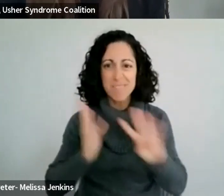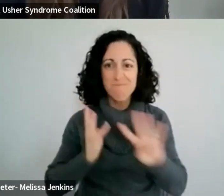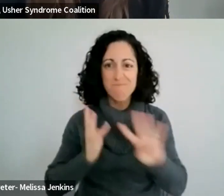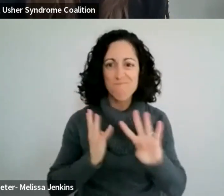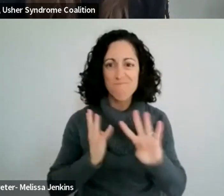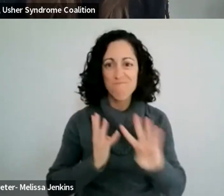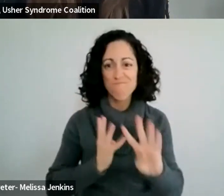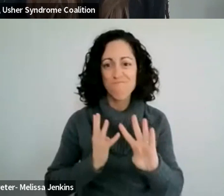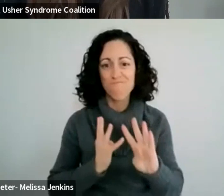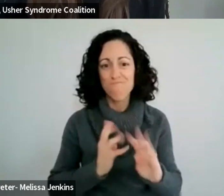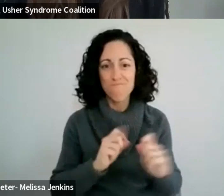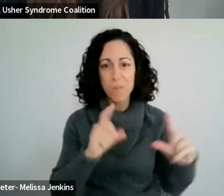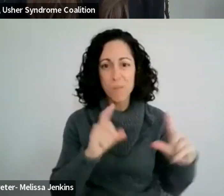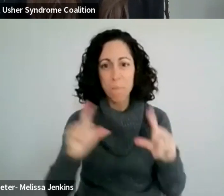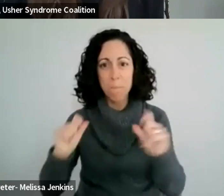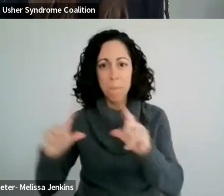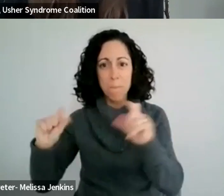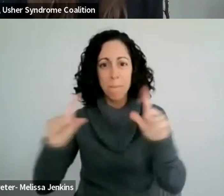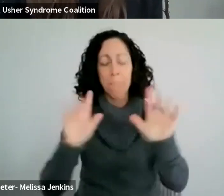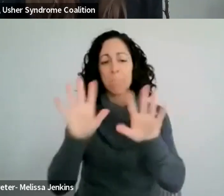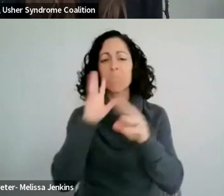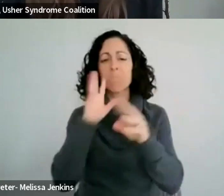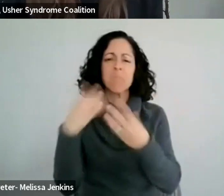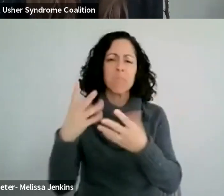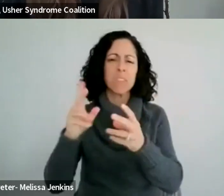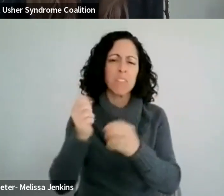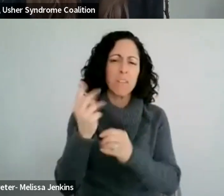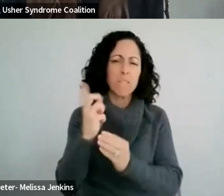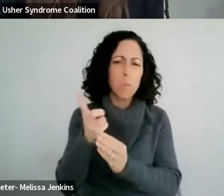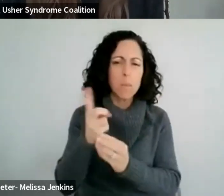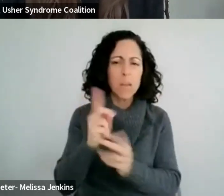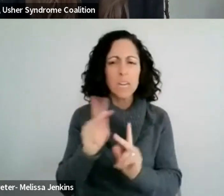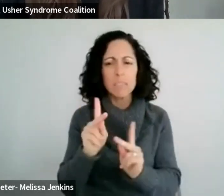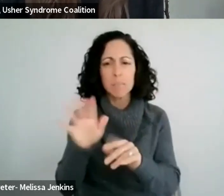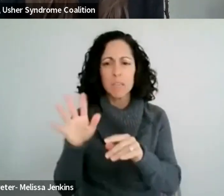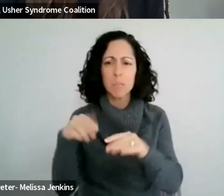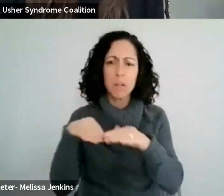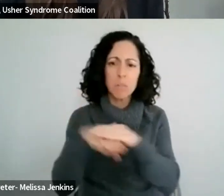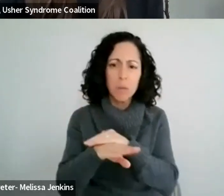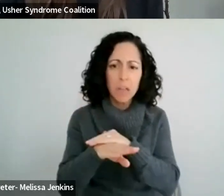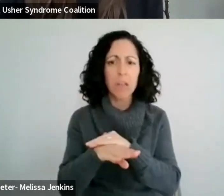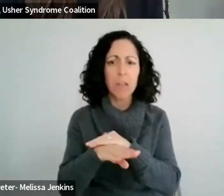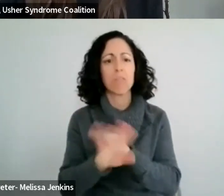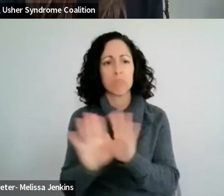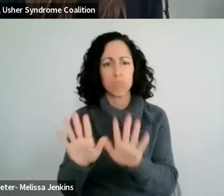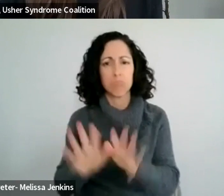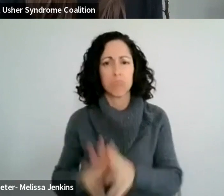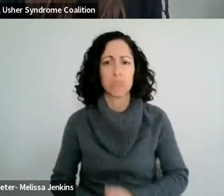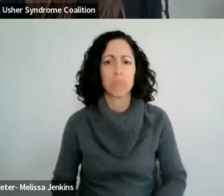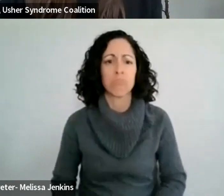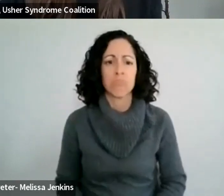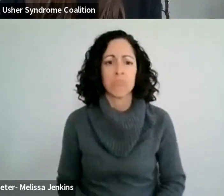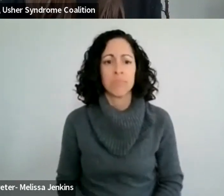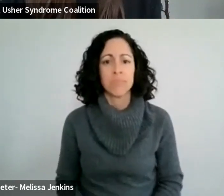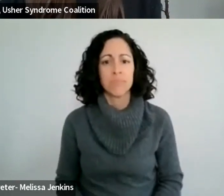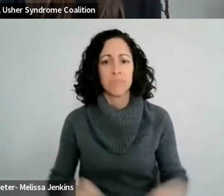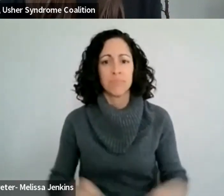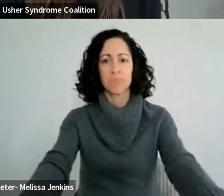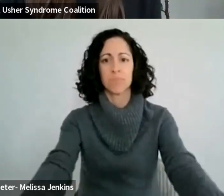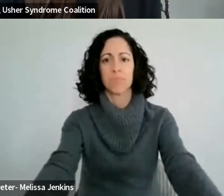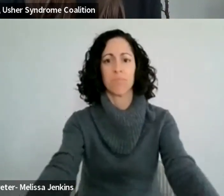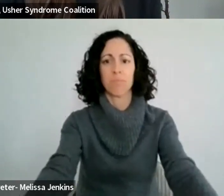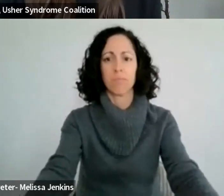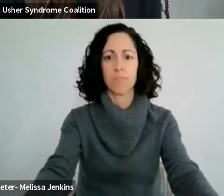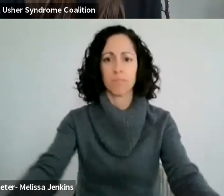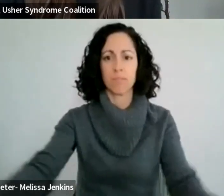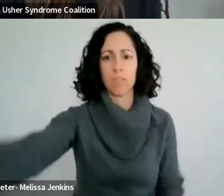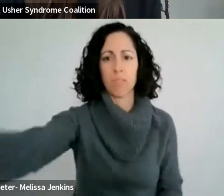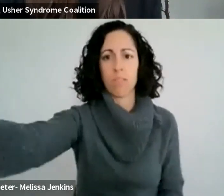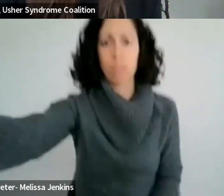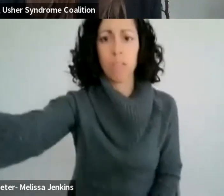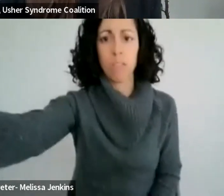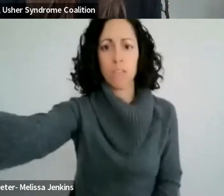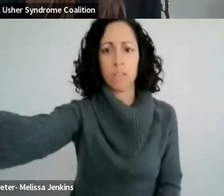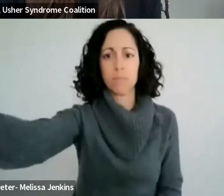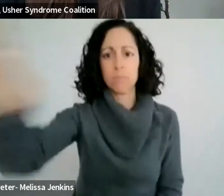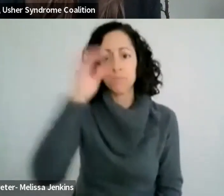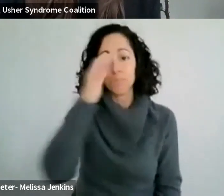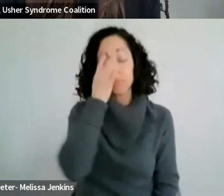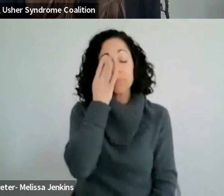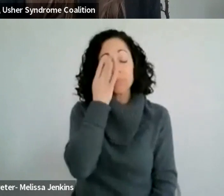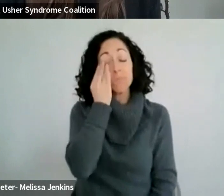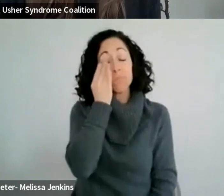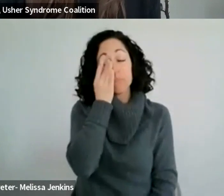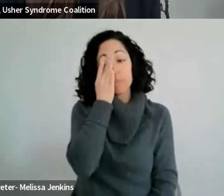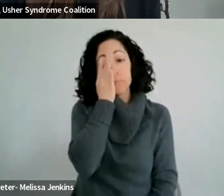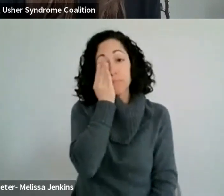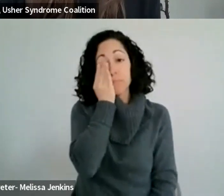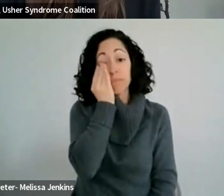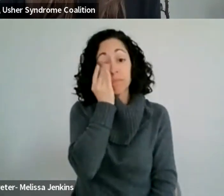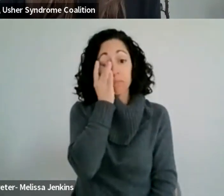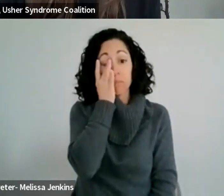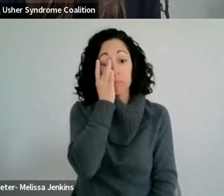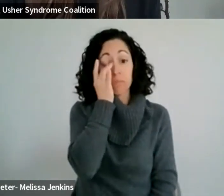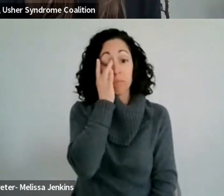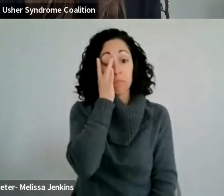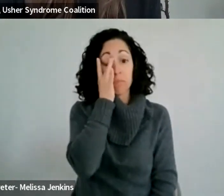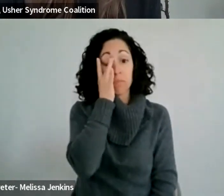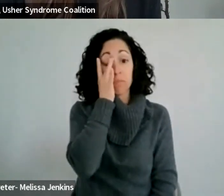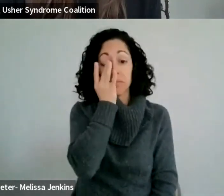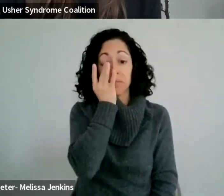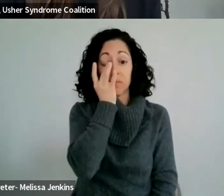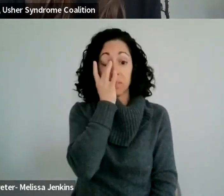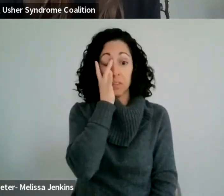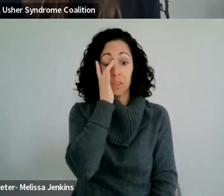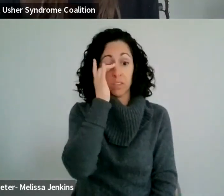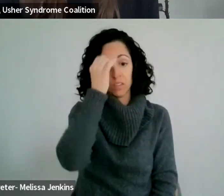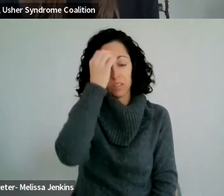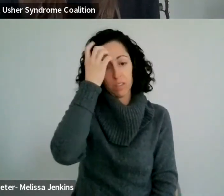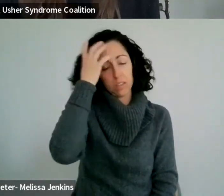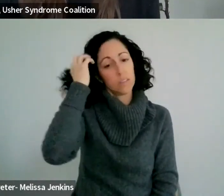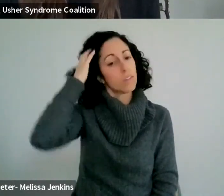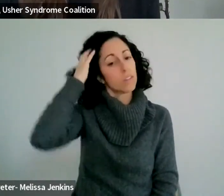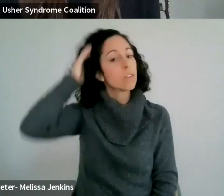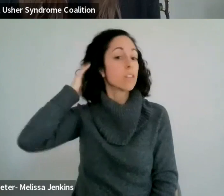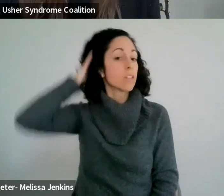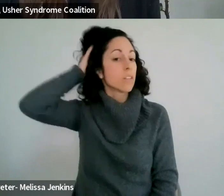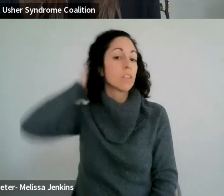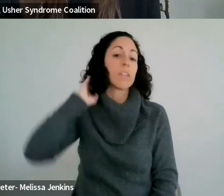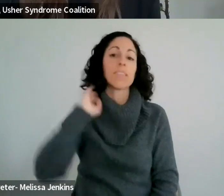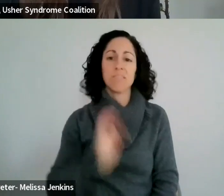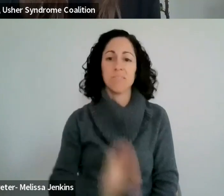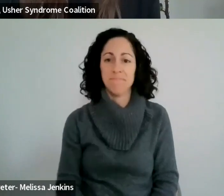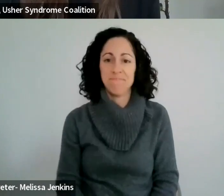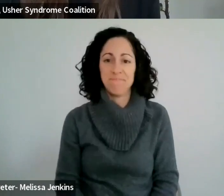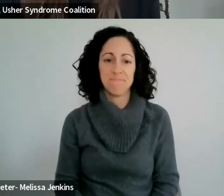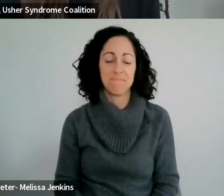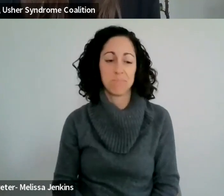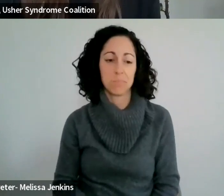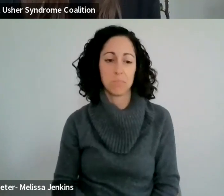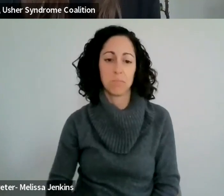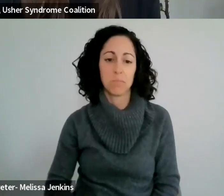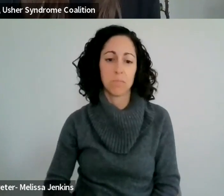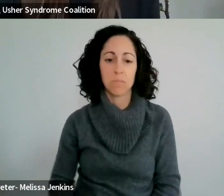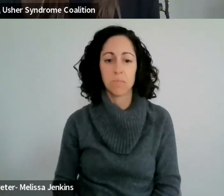We're going to give every everyone a minute to sign in. OK.